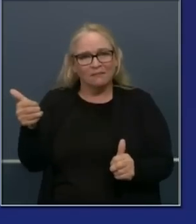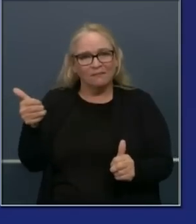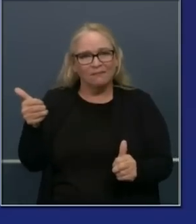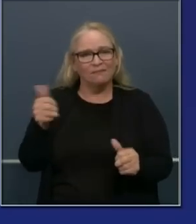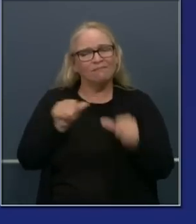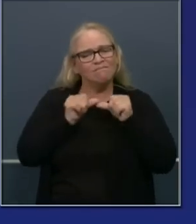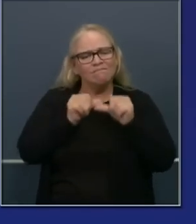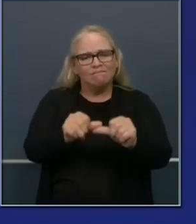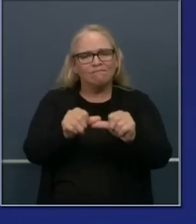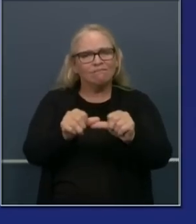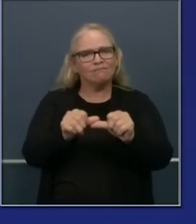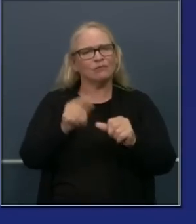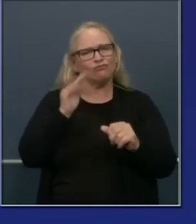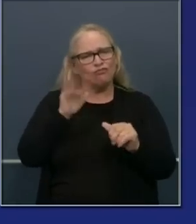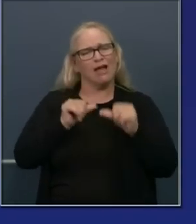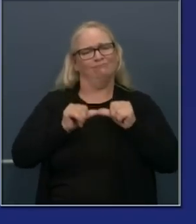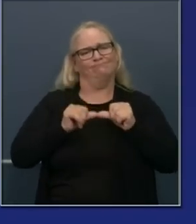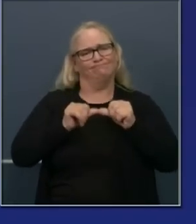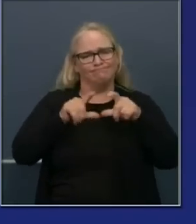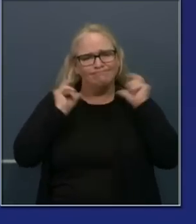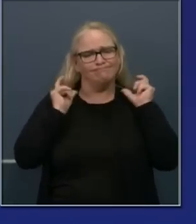KINDS OF THINGS THAT I THINK